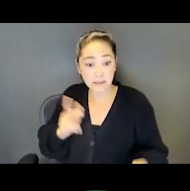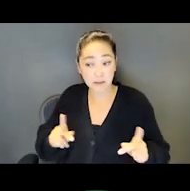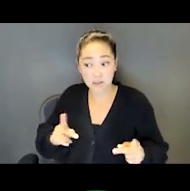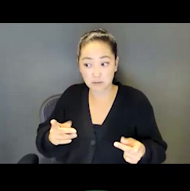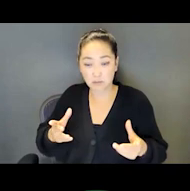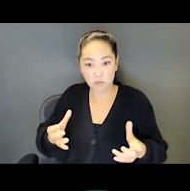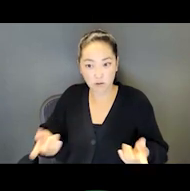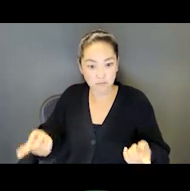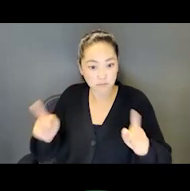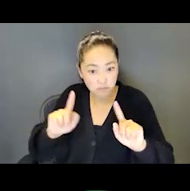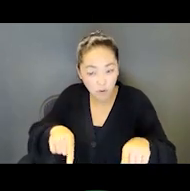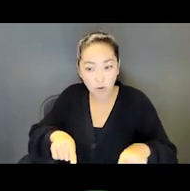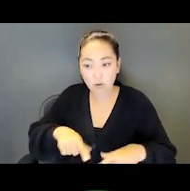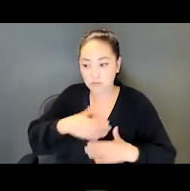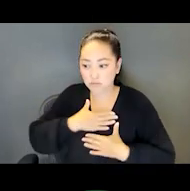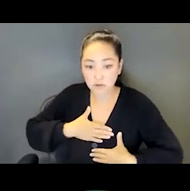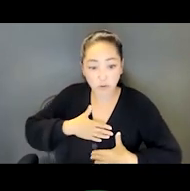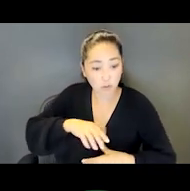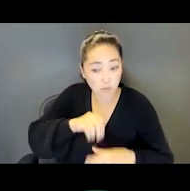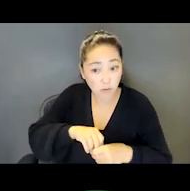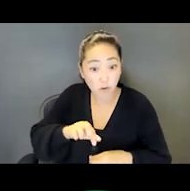to participate more wholly and fully.